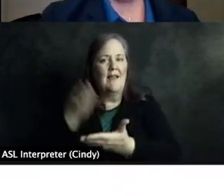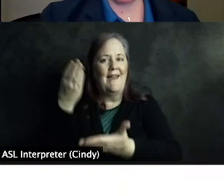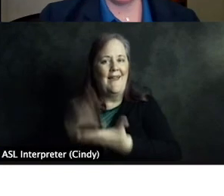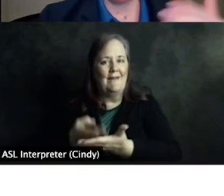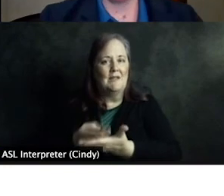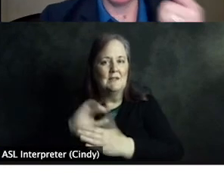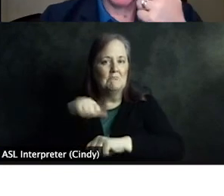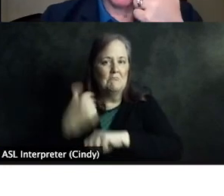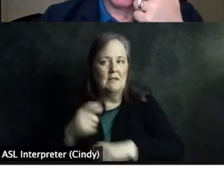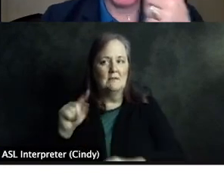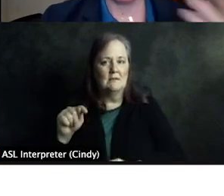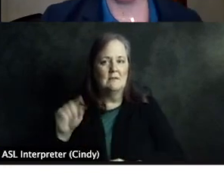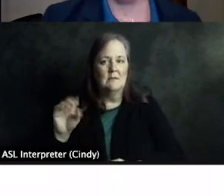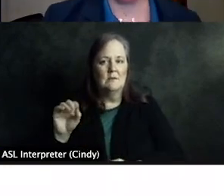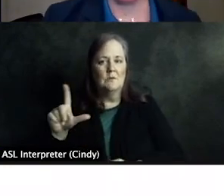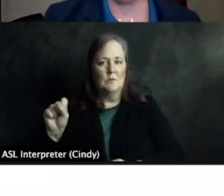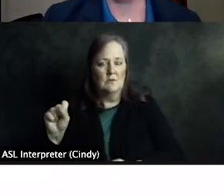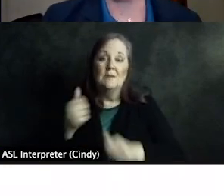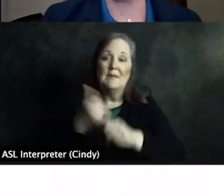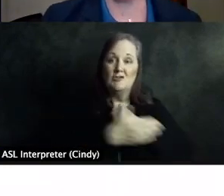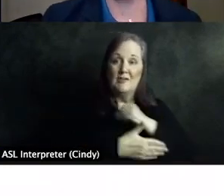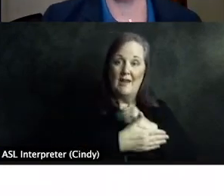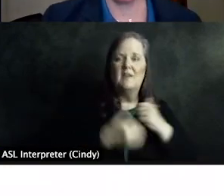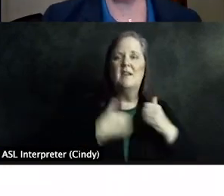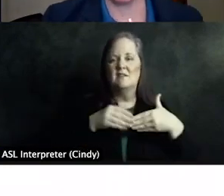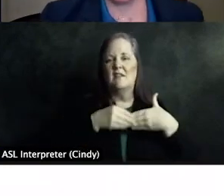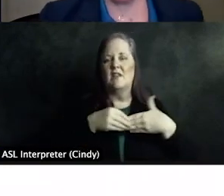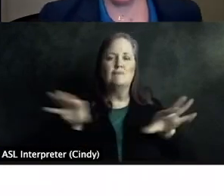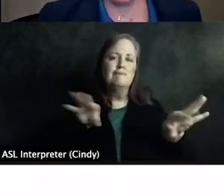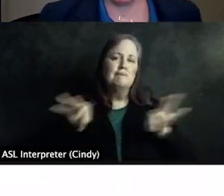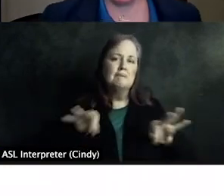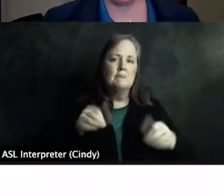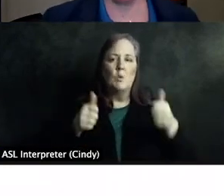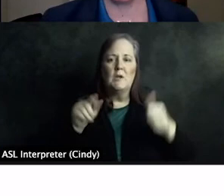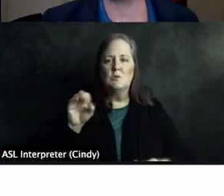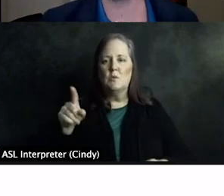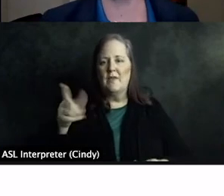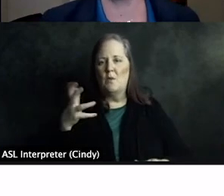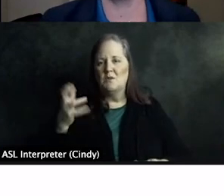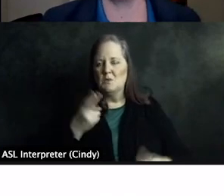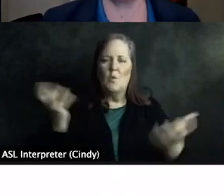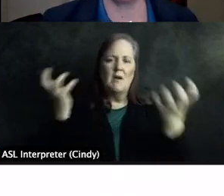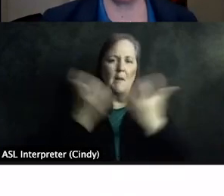We have some resources here on this reference list. IGS at Berkeley, the Institute for Governmental Studies,